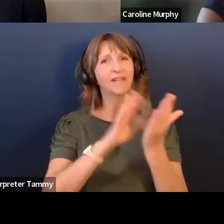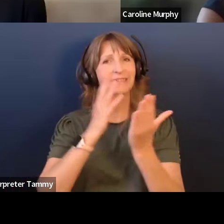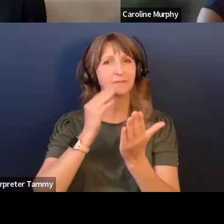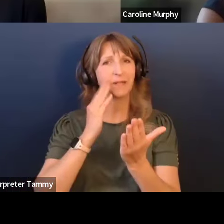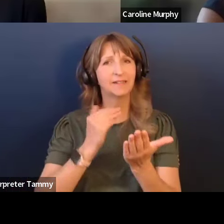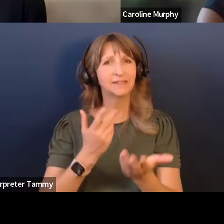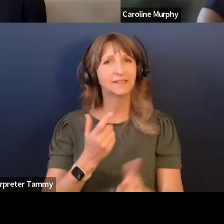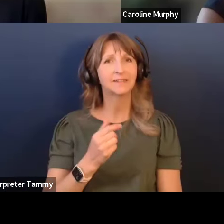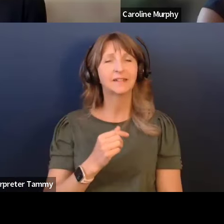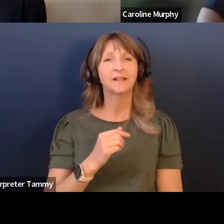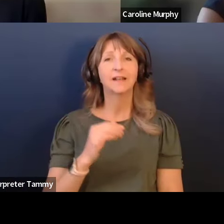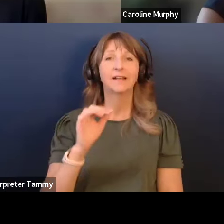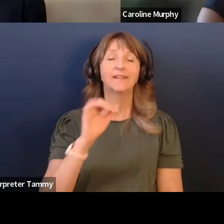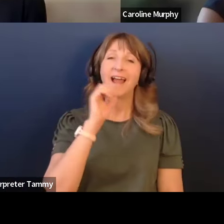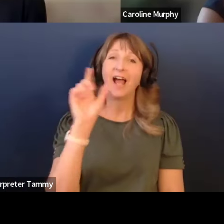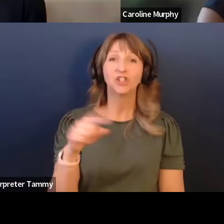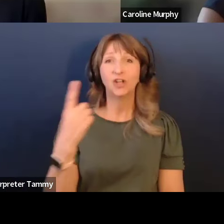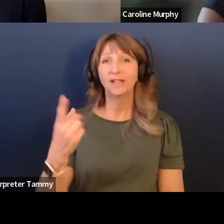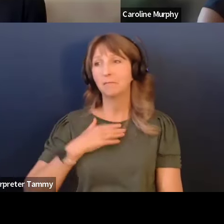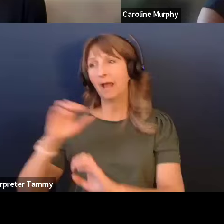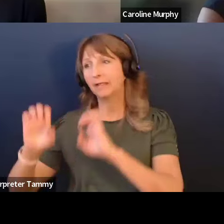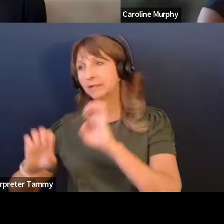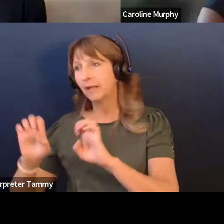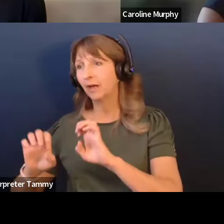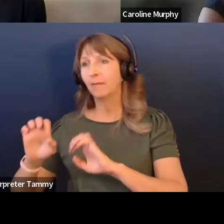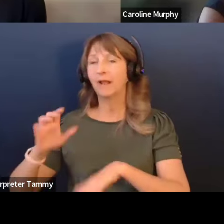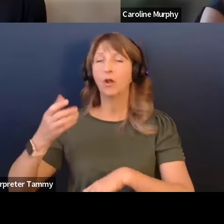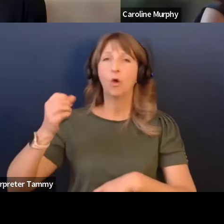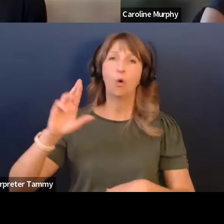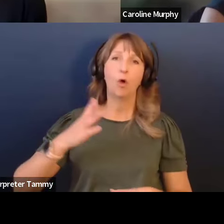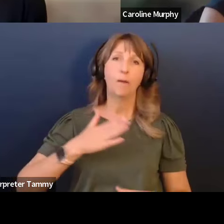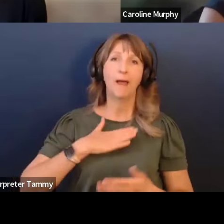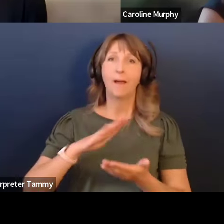experiment didn't work or my paper got rejected. Those are the things your research mentors are